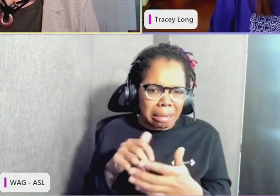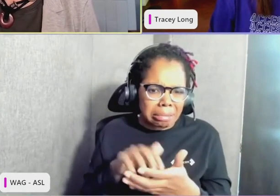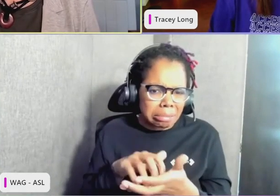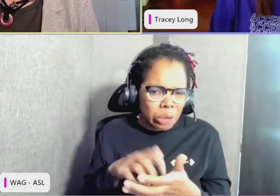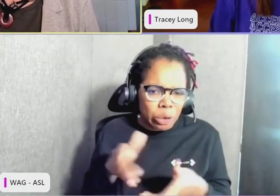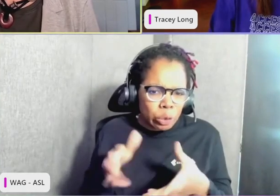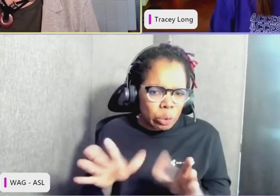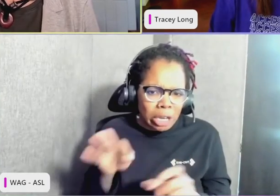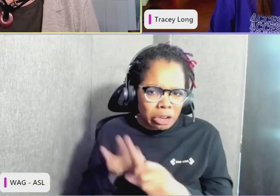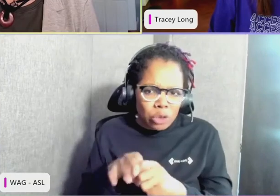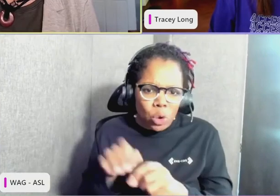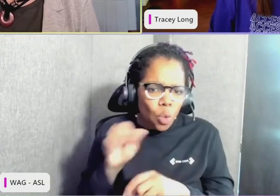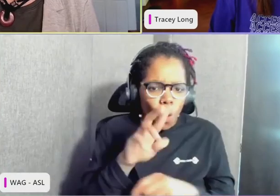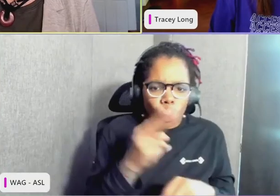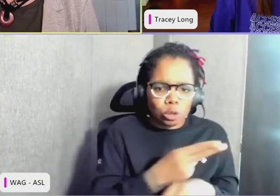always picking on -- I think that vote by mail is not an